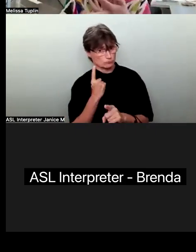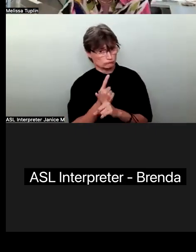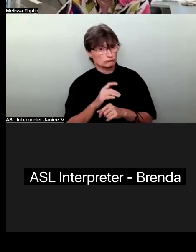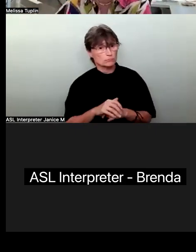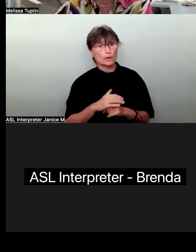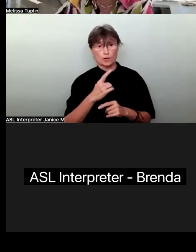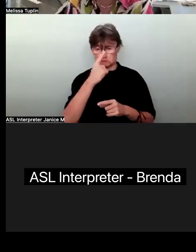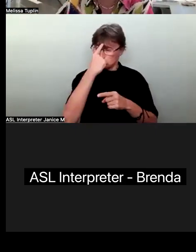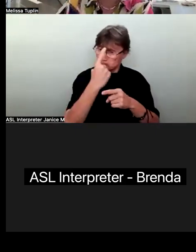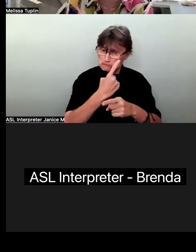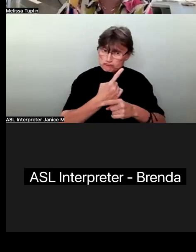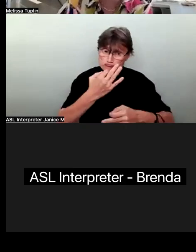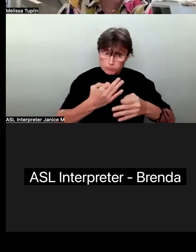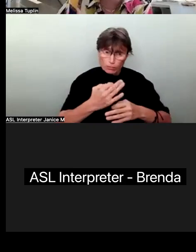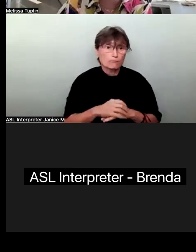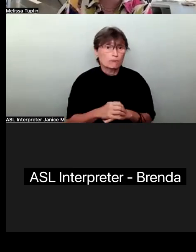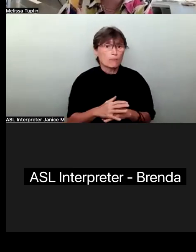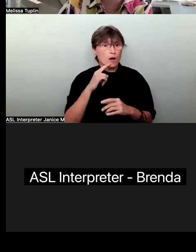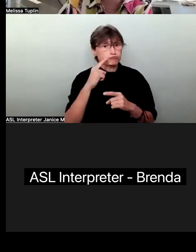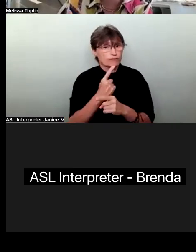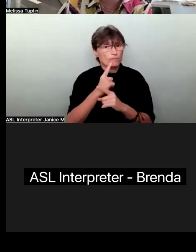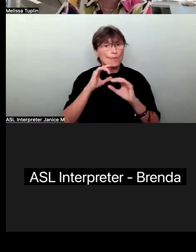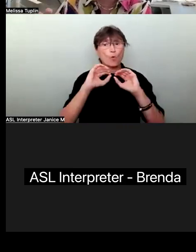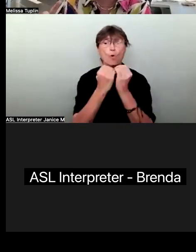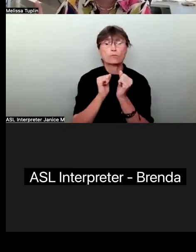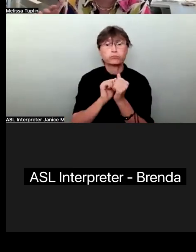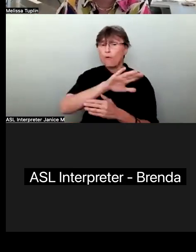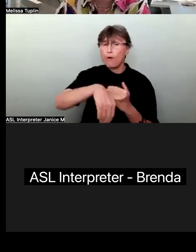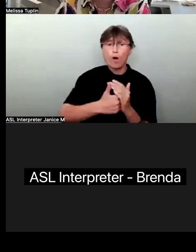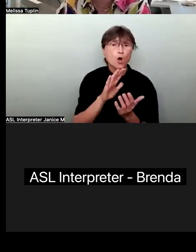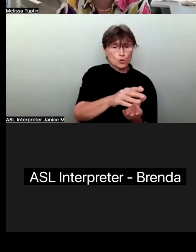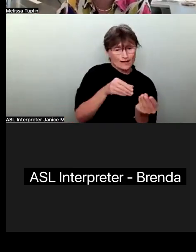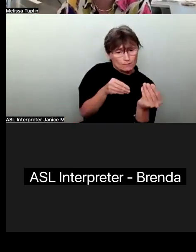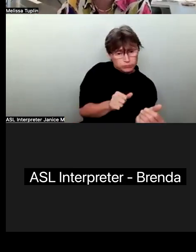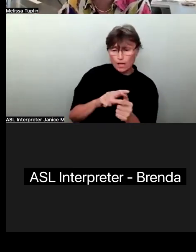to the organization's overall revenues and expenses, and the current impact and